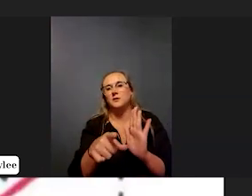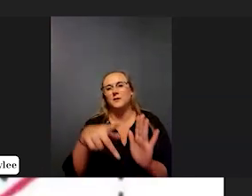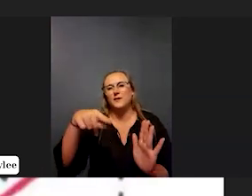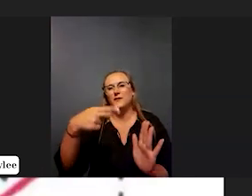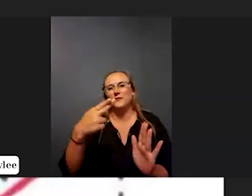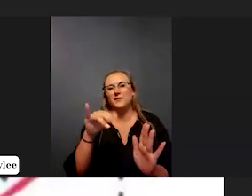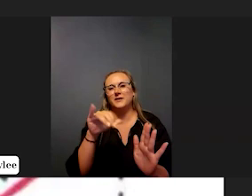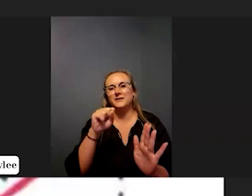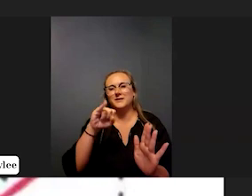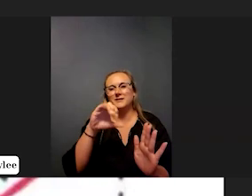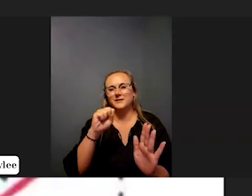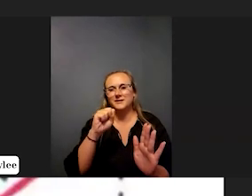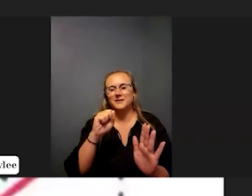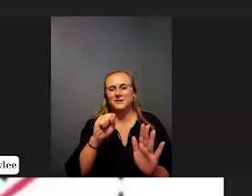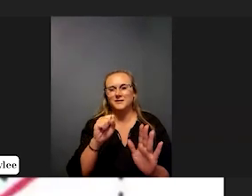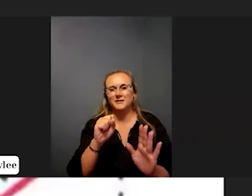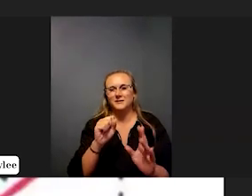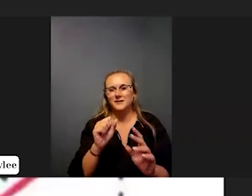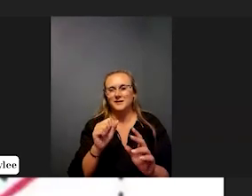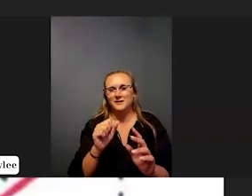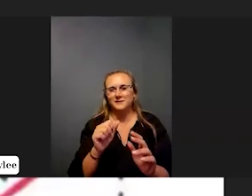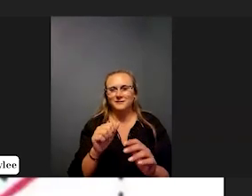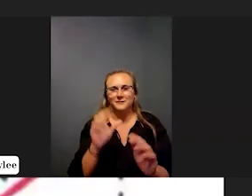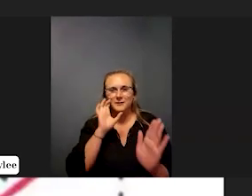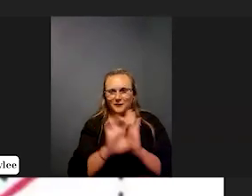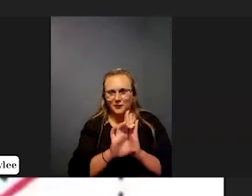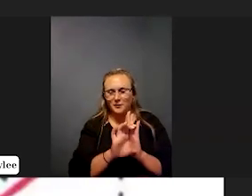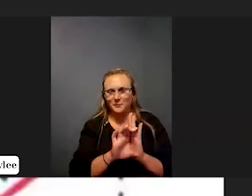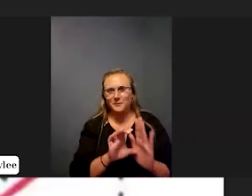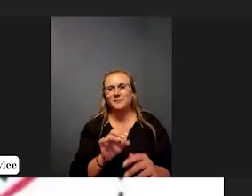Which one of my favorite things was adapting a physics curriculum as a teacher for visual impairments,